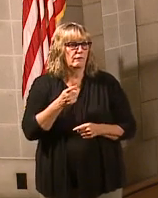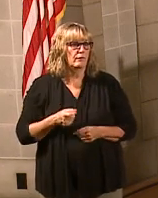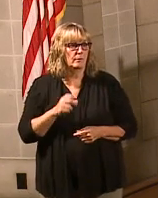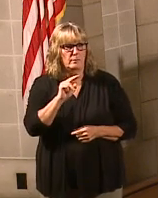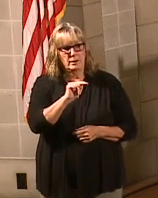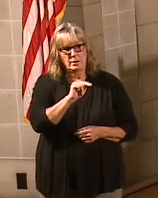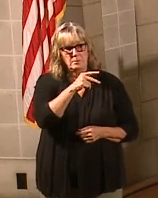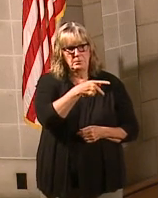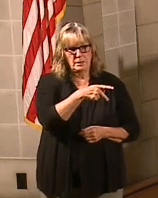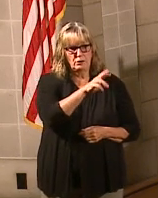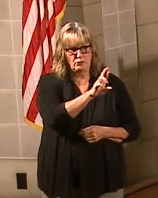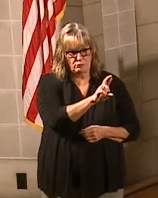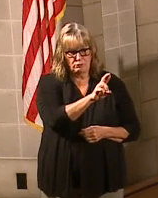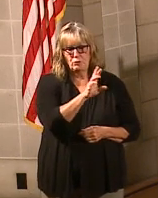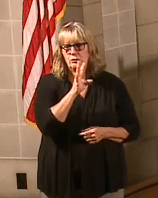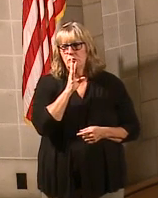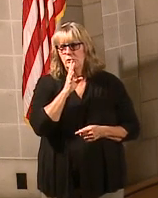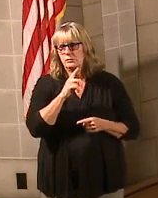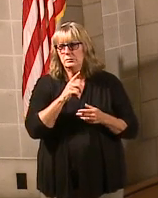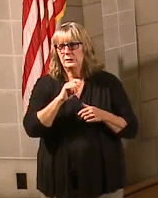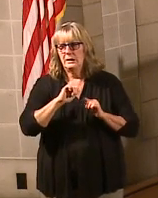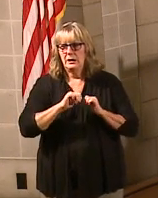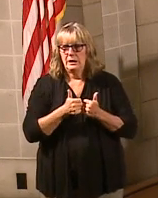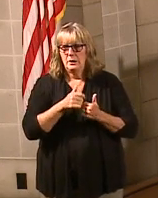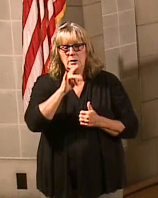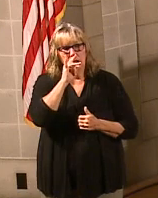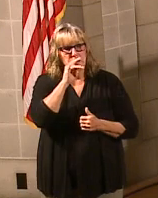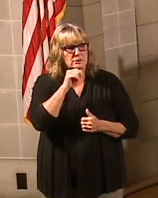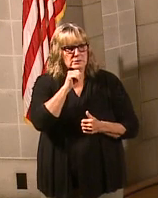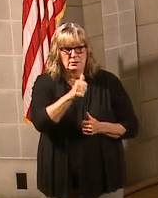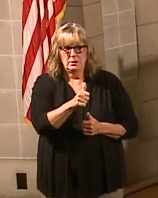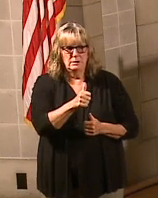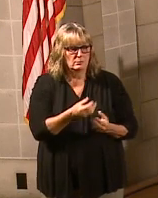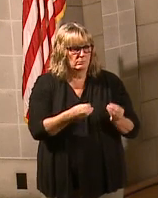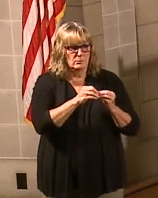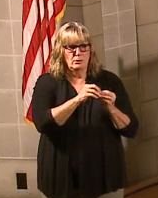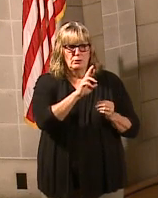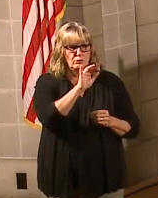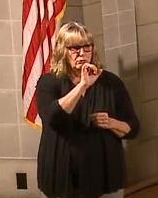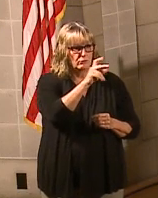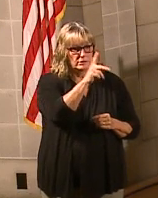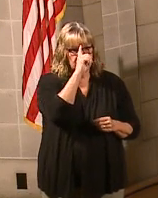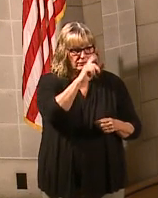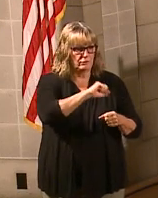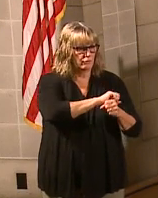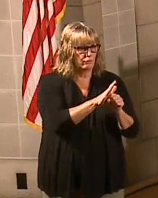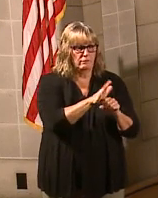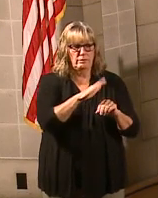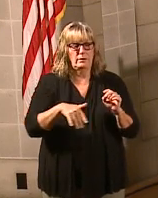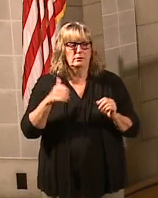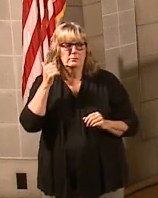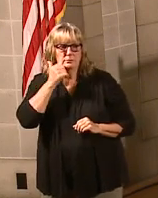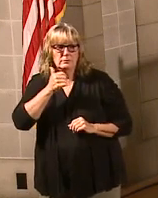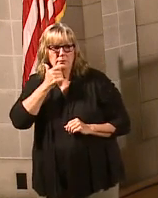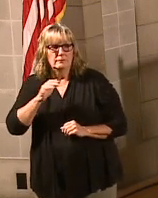TO HAND OUT SOME ARTICLES HERE ABOUT THIS.